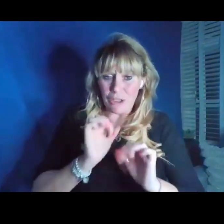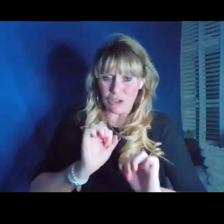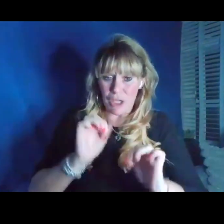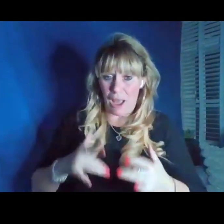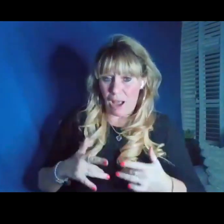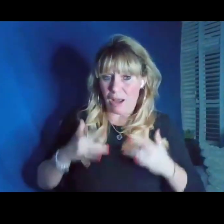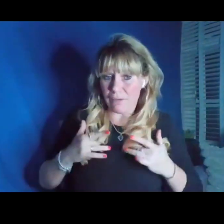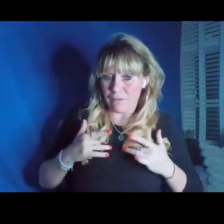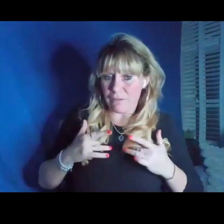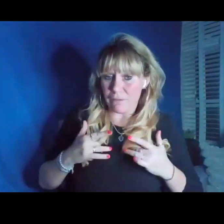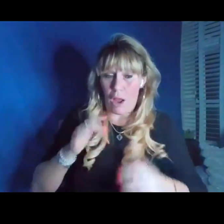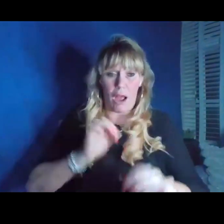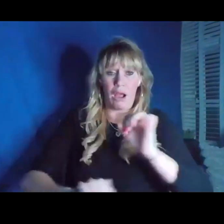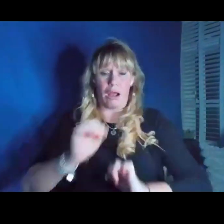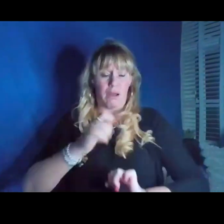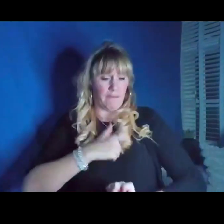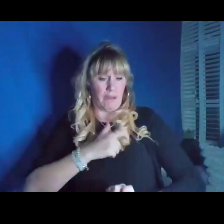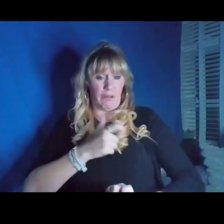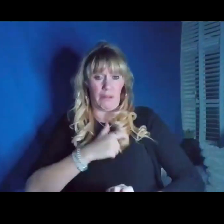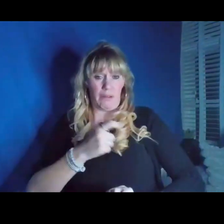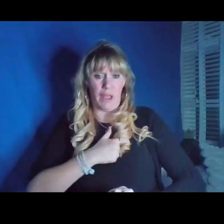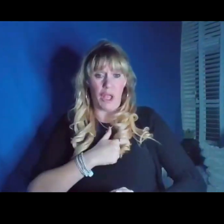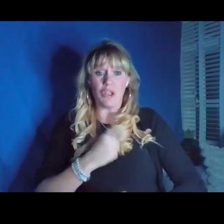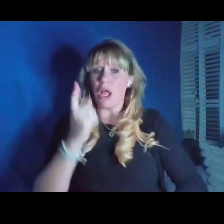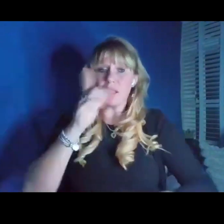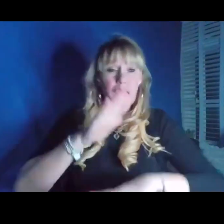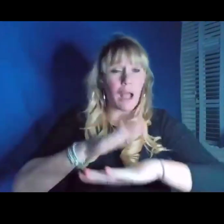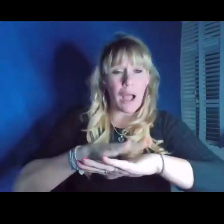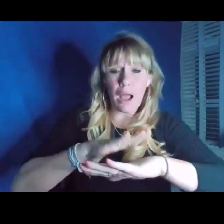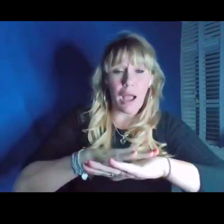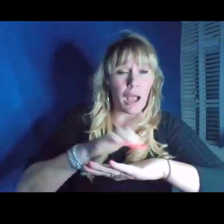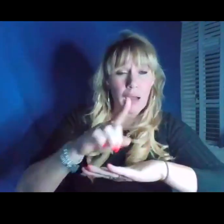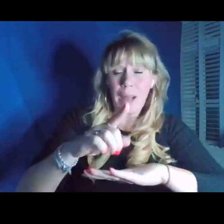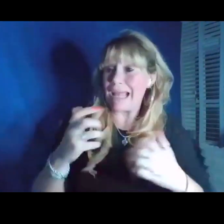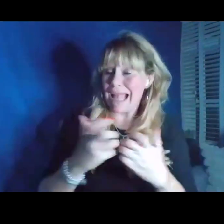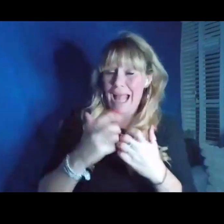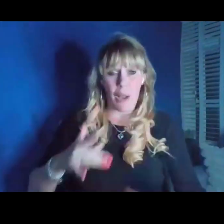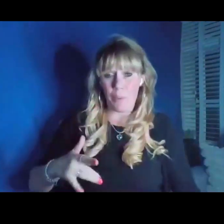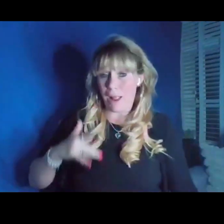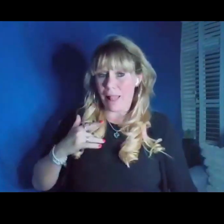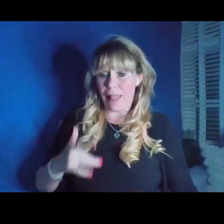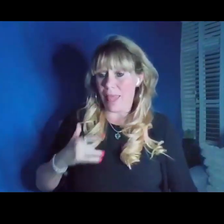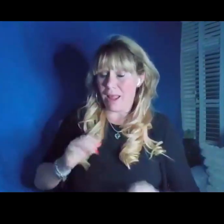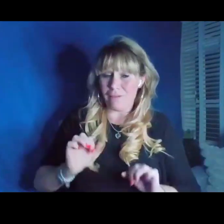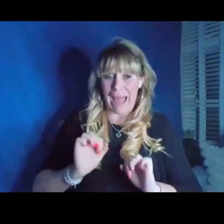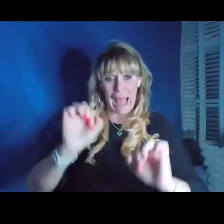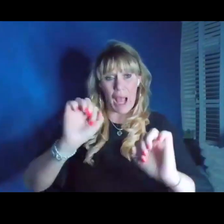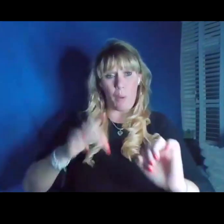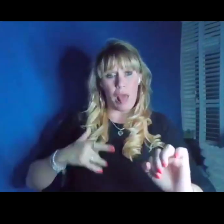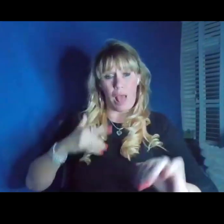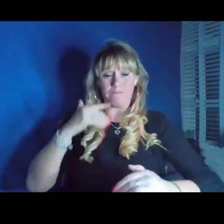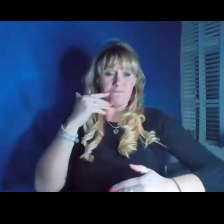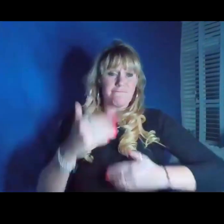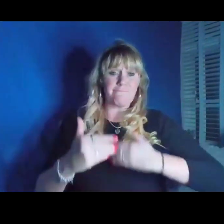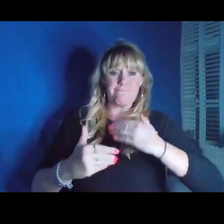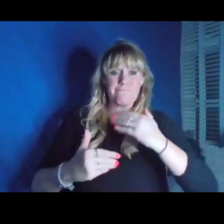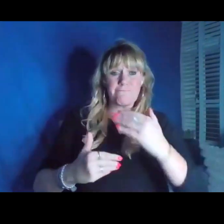and we decide who crosses this time. to the people who say